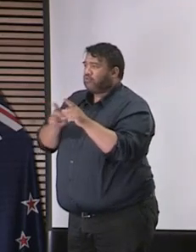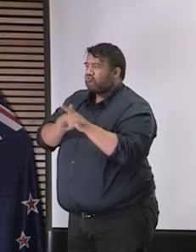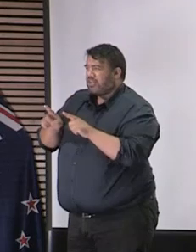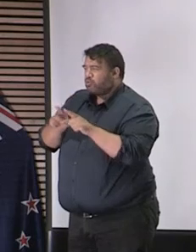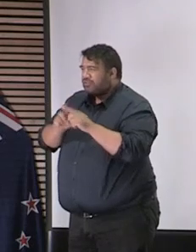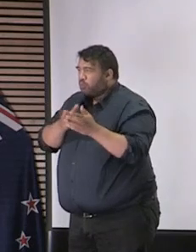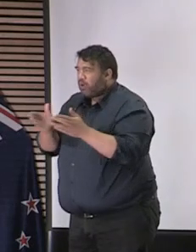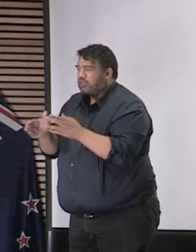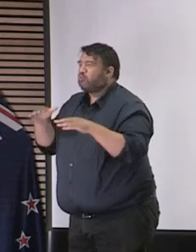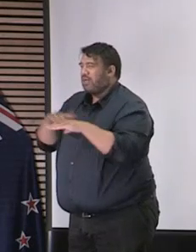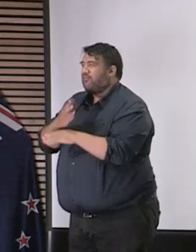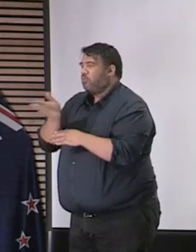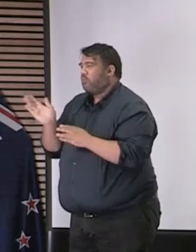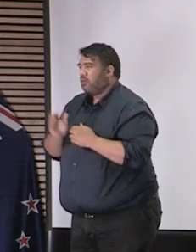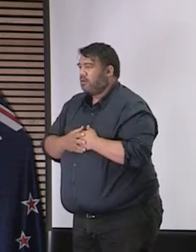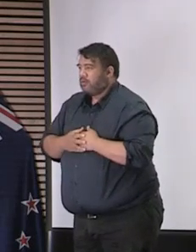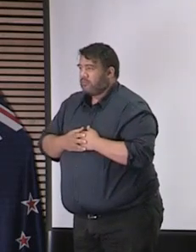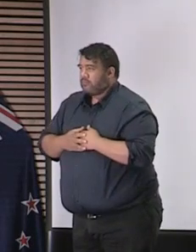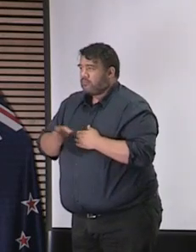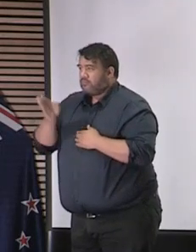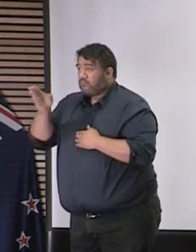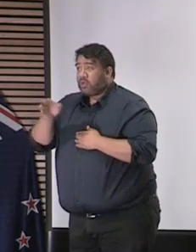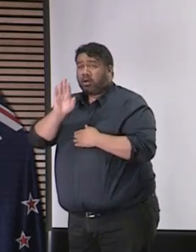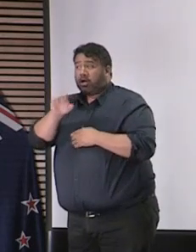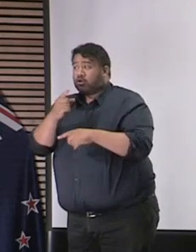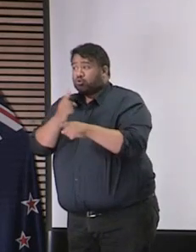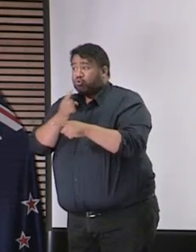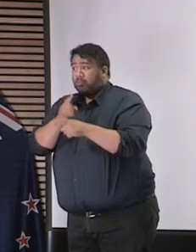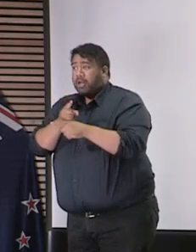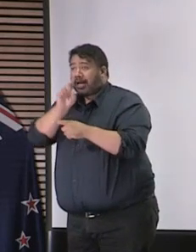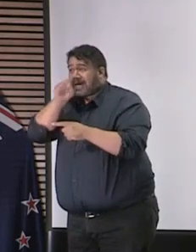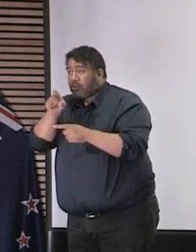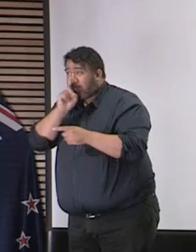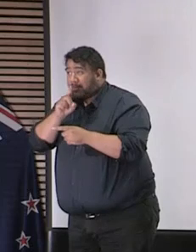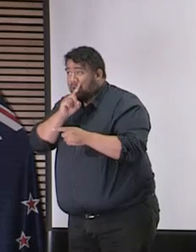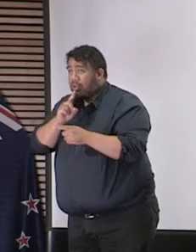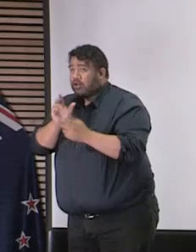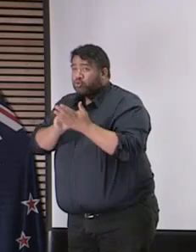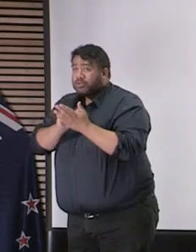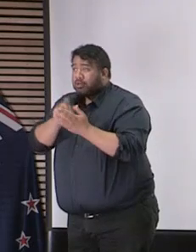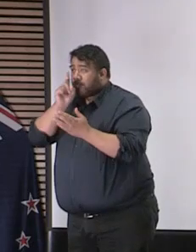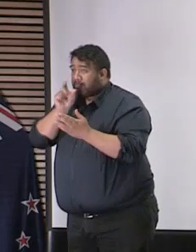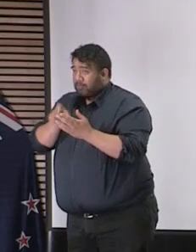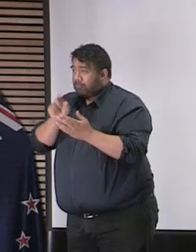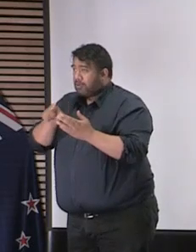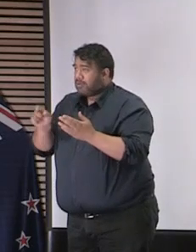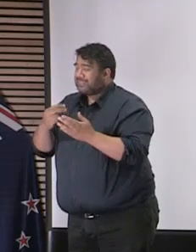use existing charters that we have in the most effective but